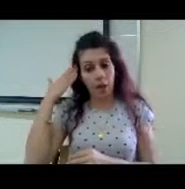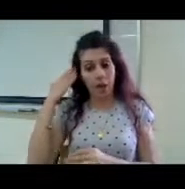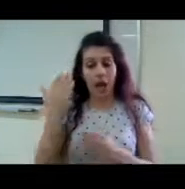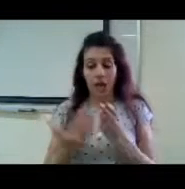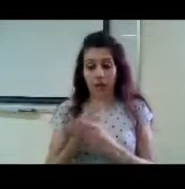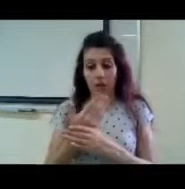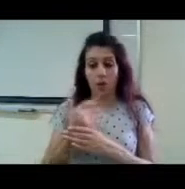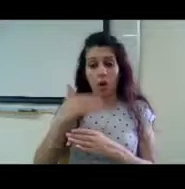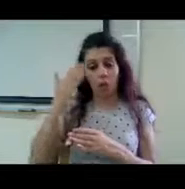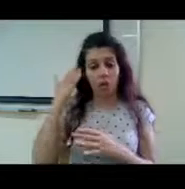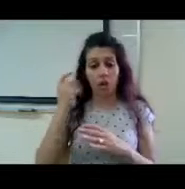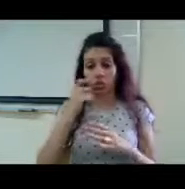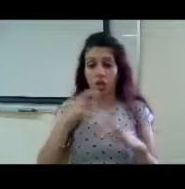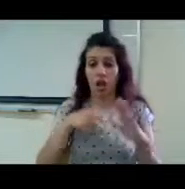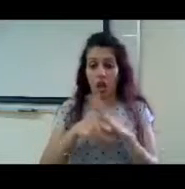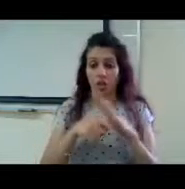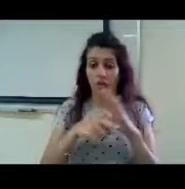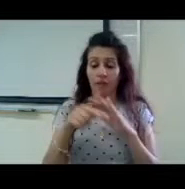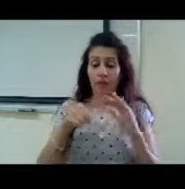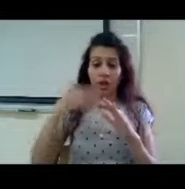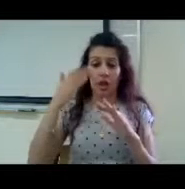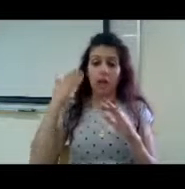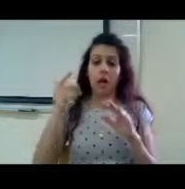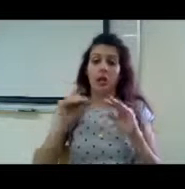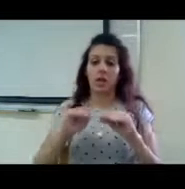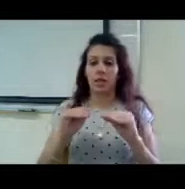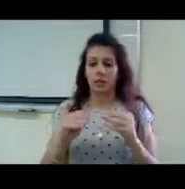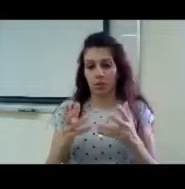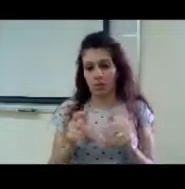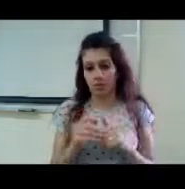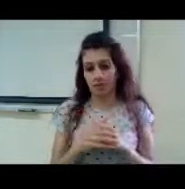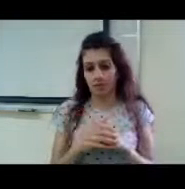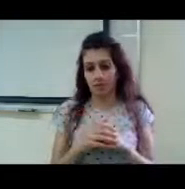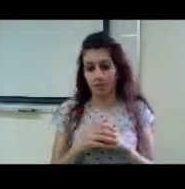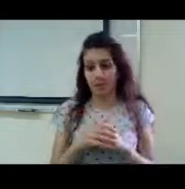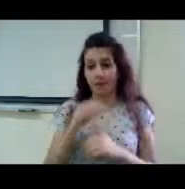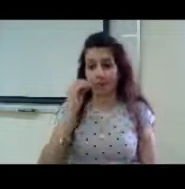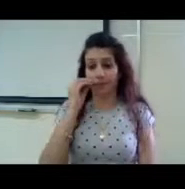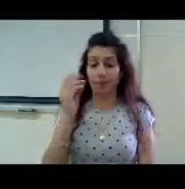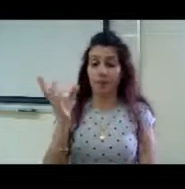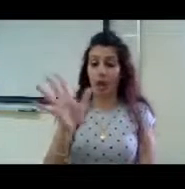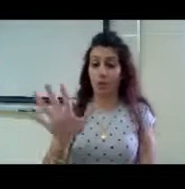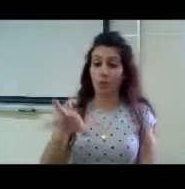through their national educational systems right so based on that of course